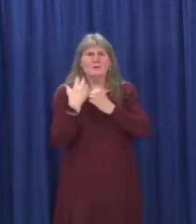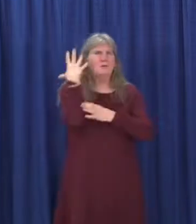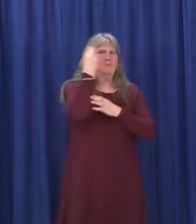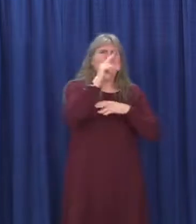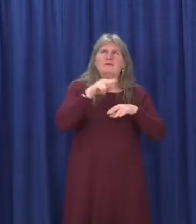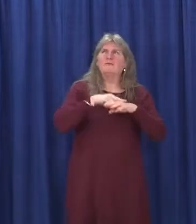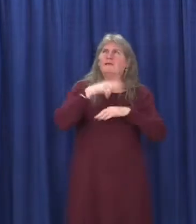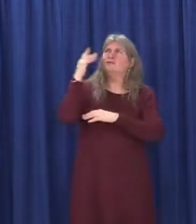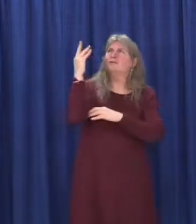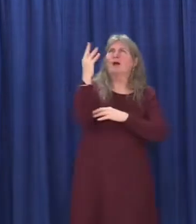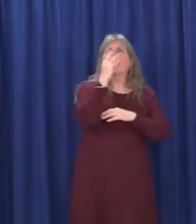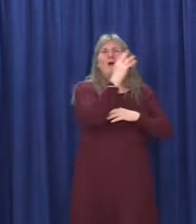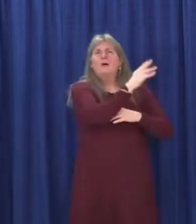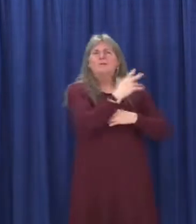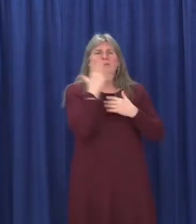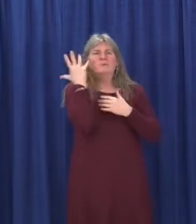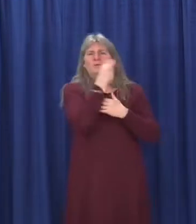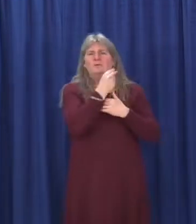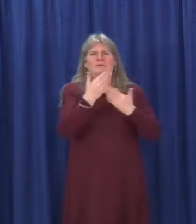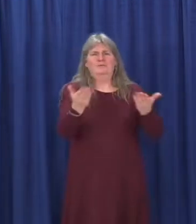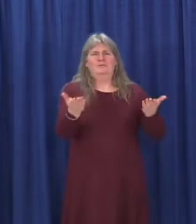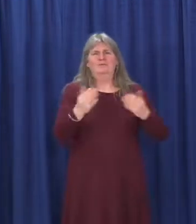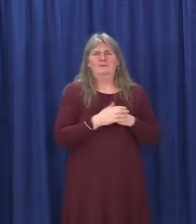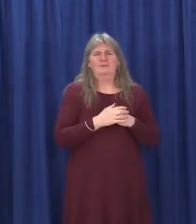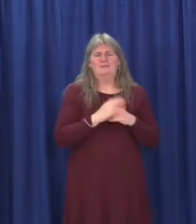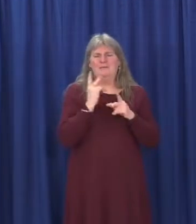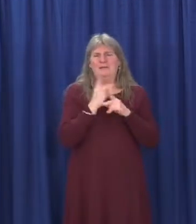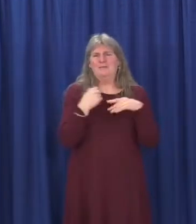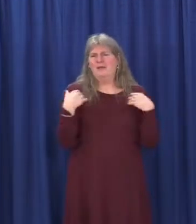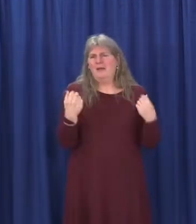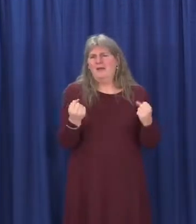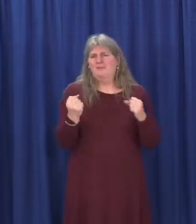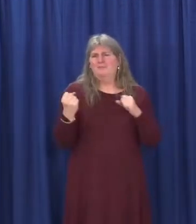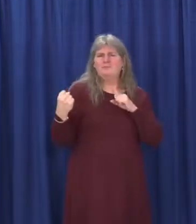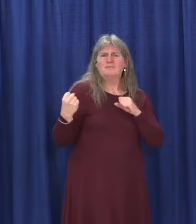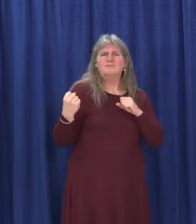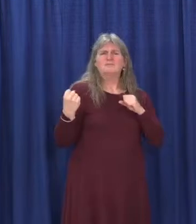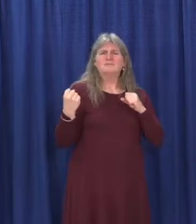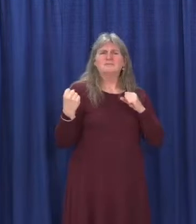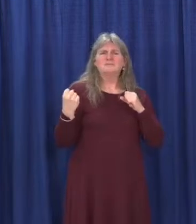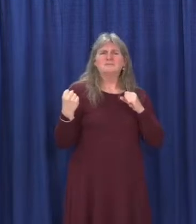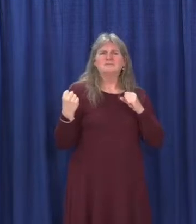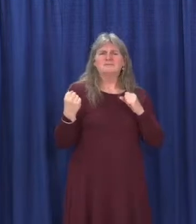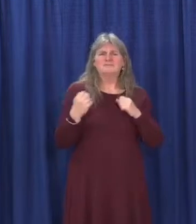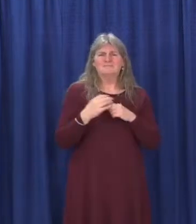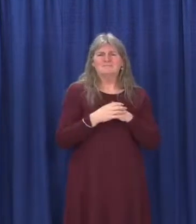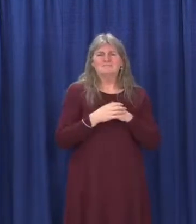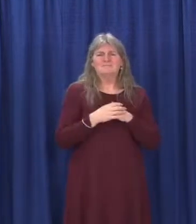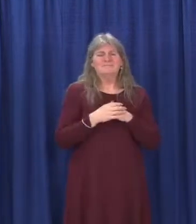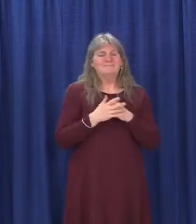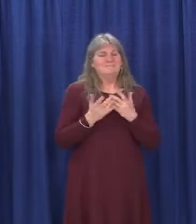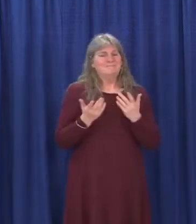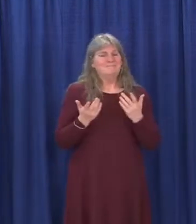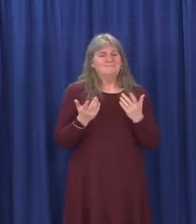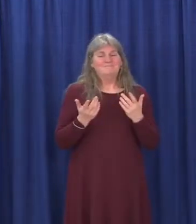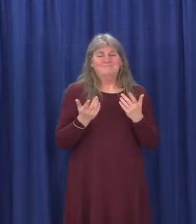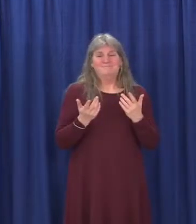and all the things that we do to keep us healthy and strong, here in Yukon, including now the ability to do